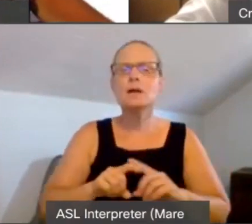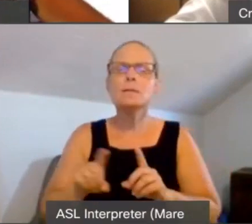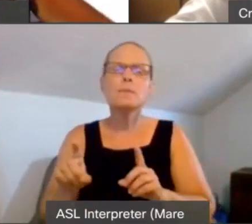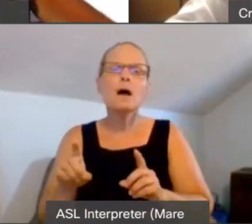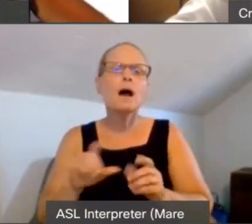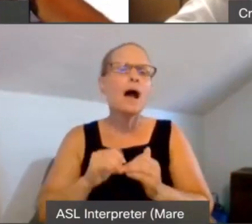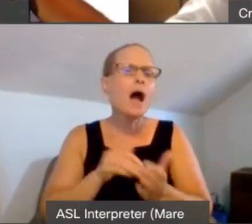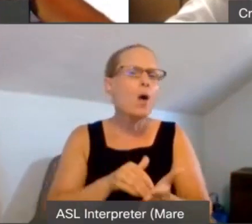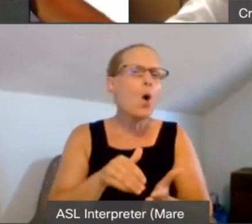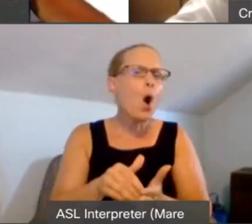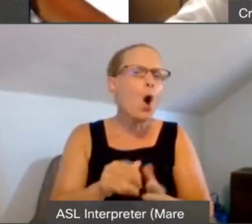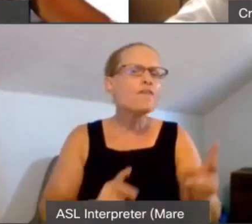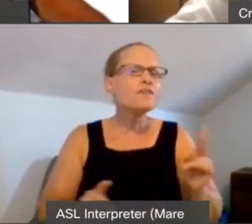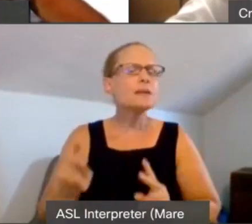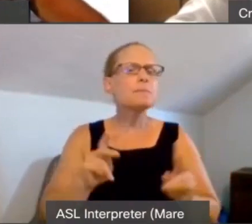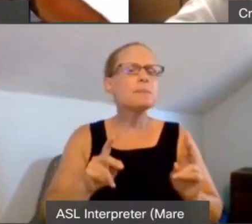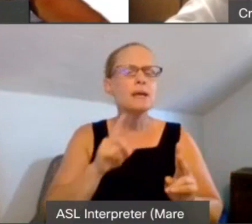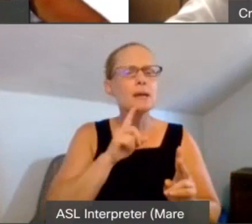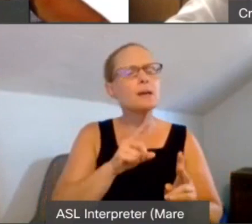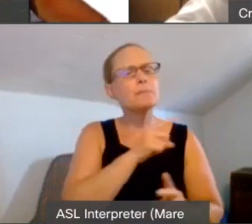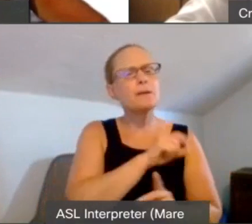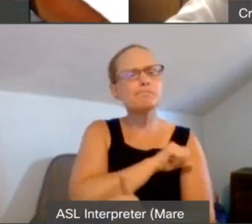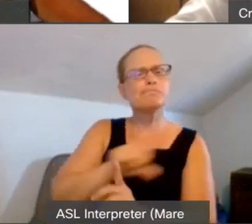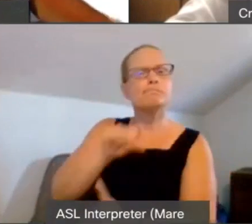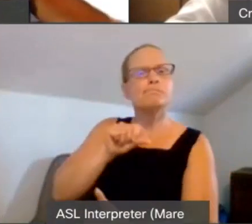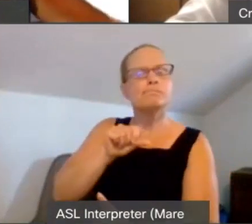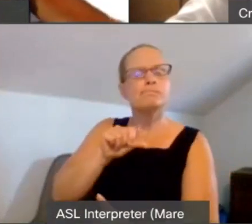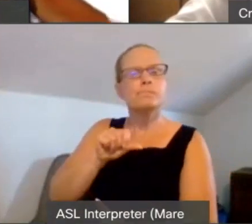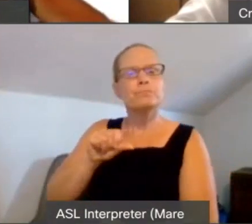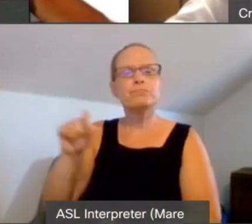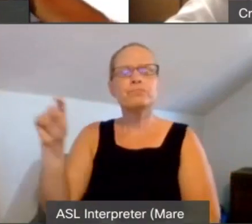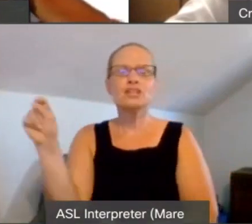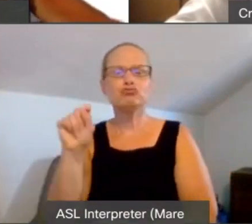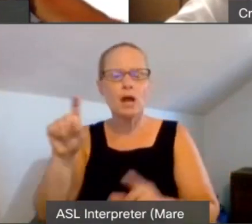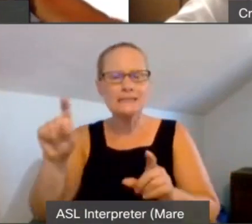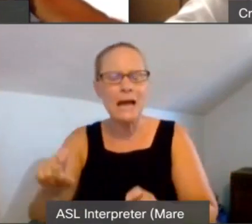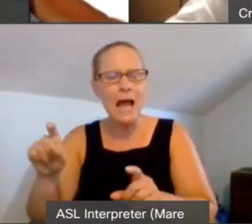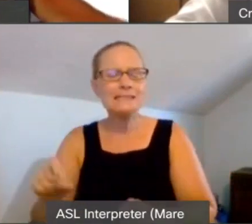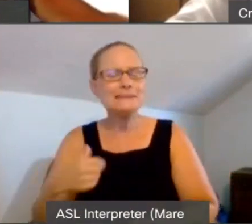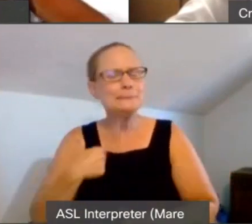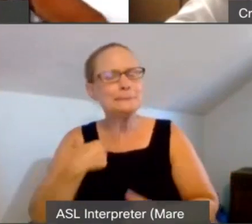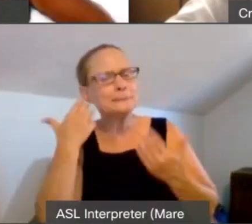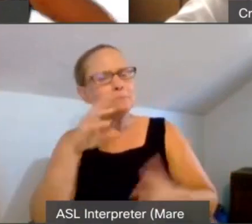in fraudulent drug tests and some of that kind of thing that I don't know, I don't have any data on that,